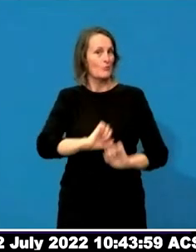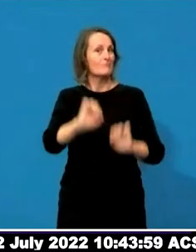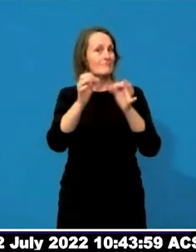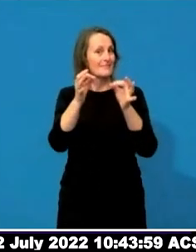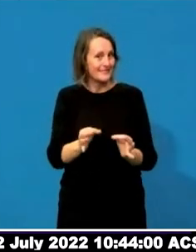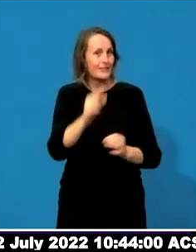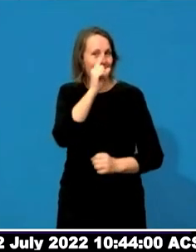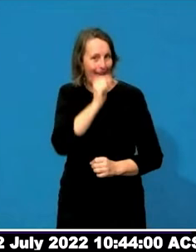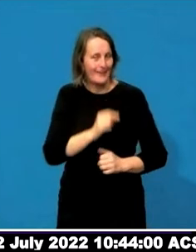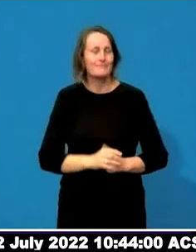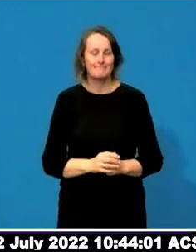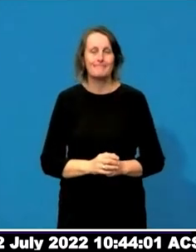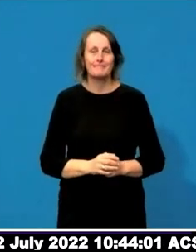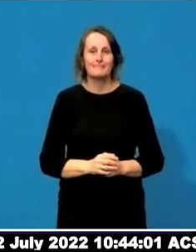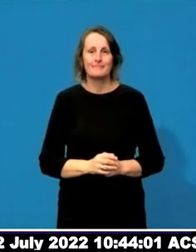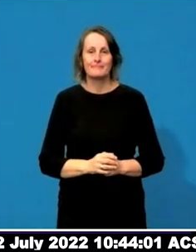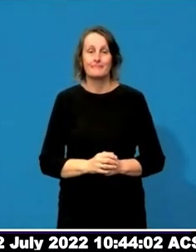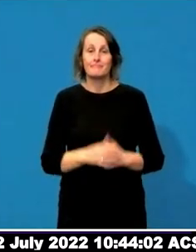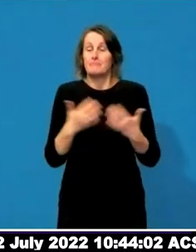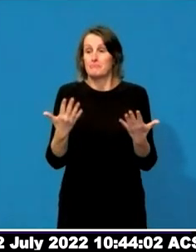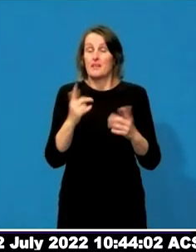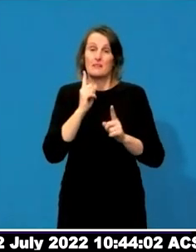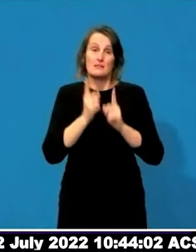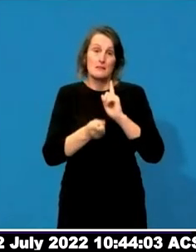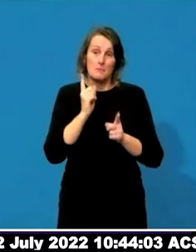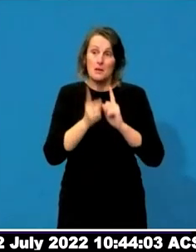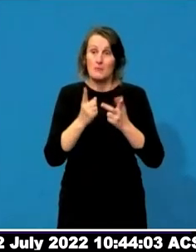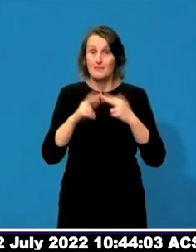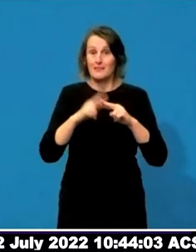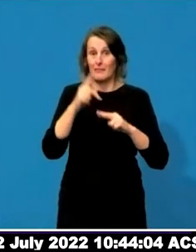Sometimes due to accident, illness or disability,